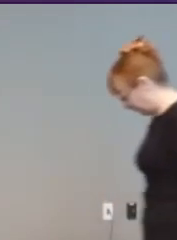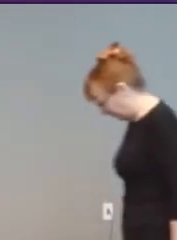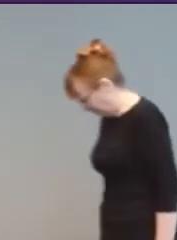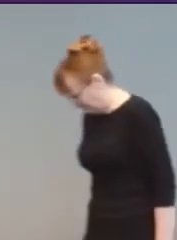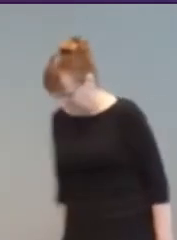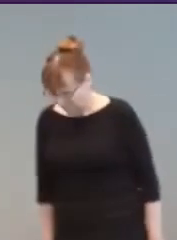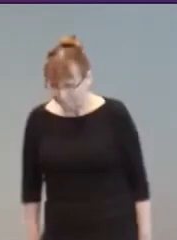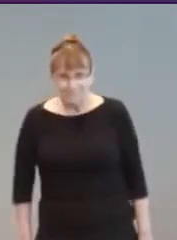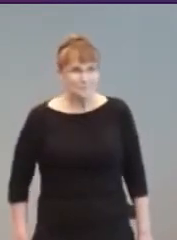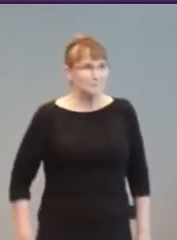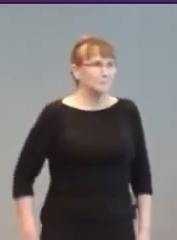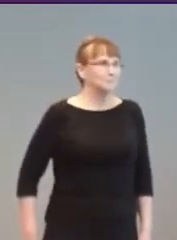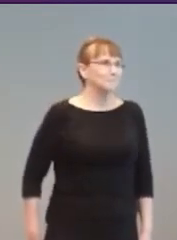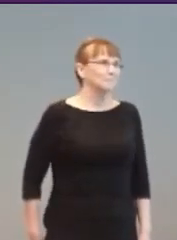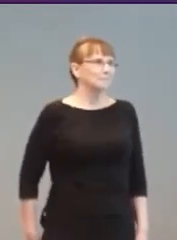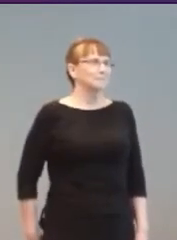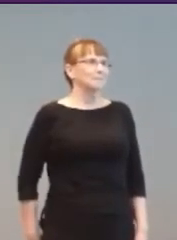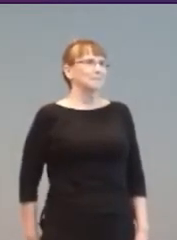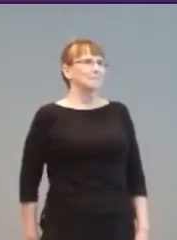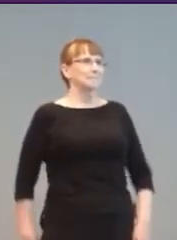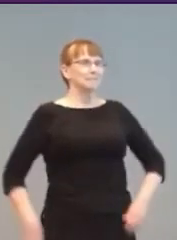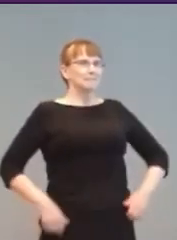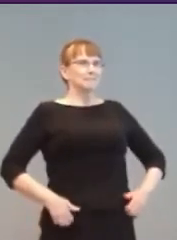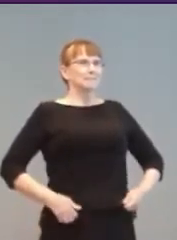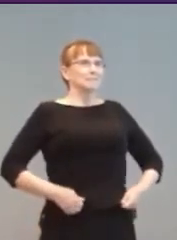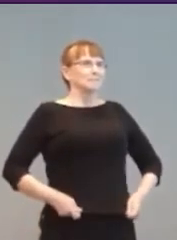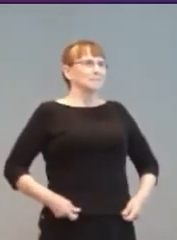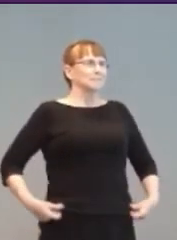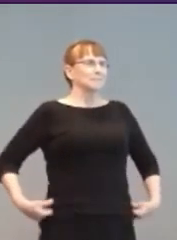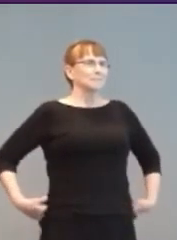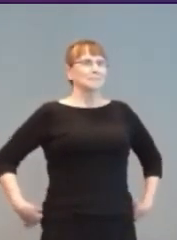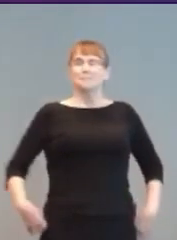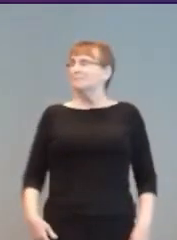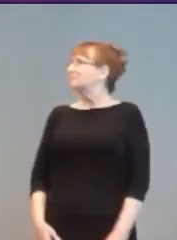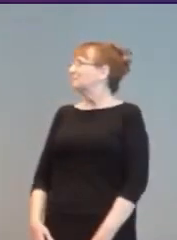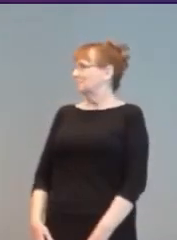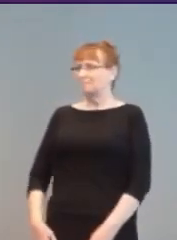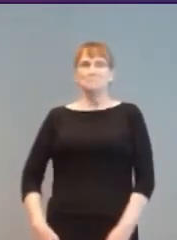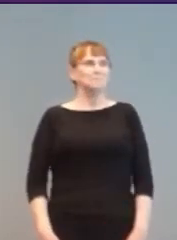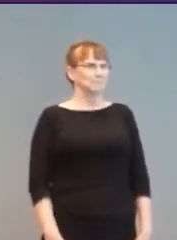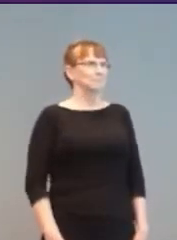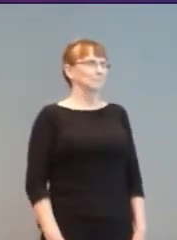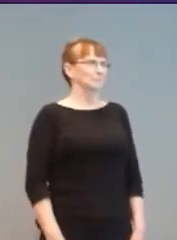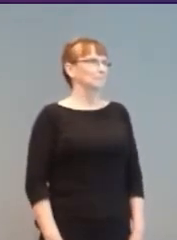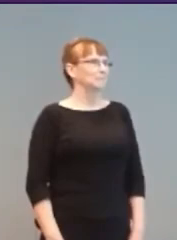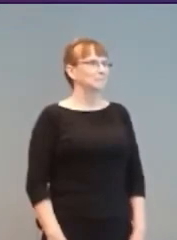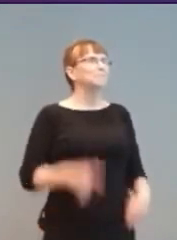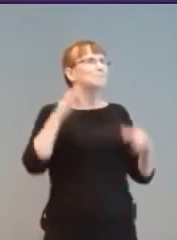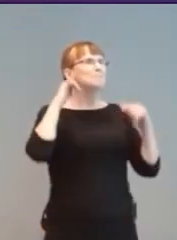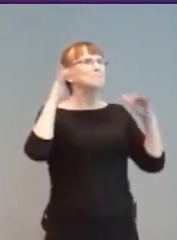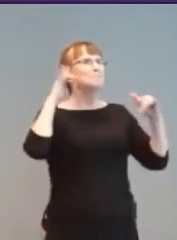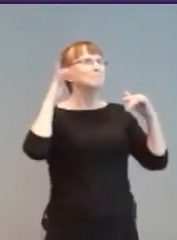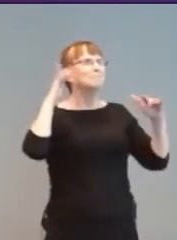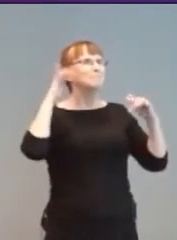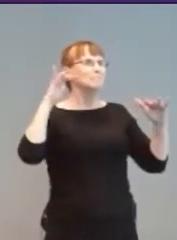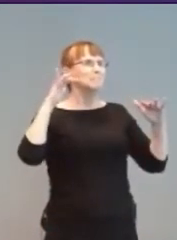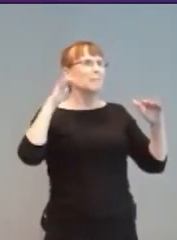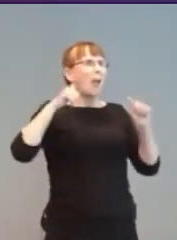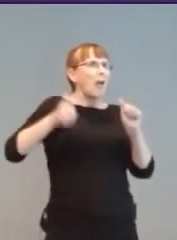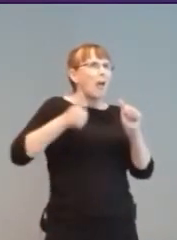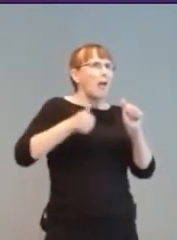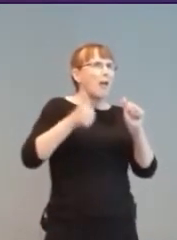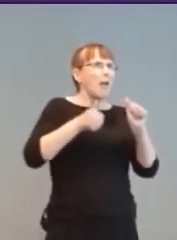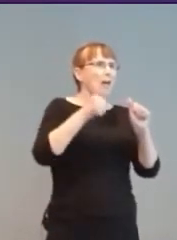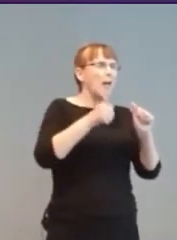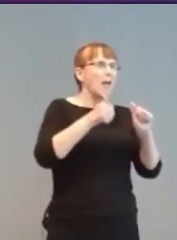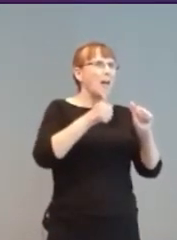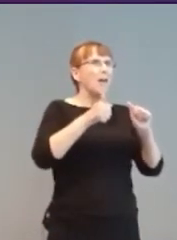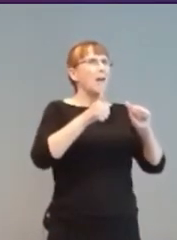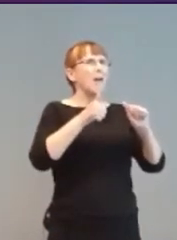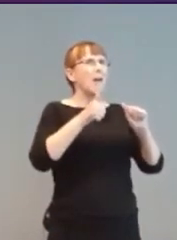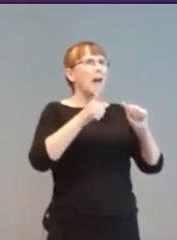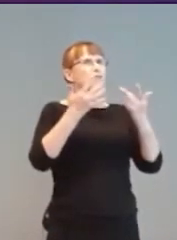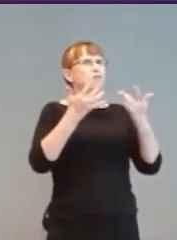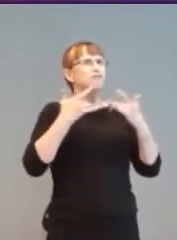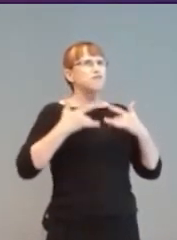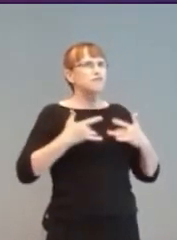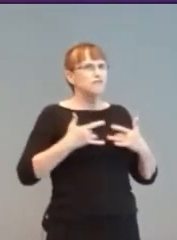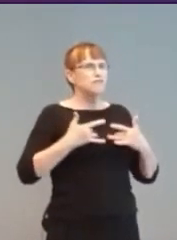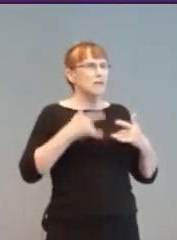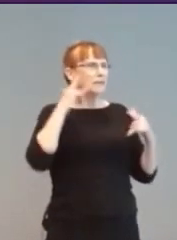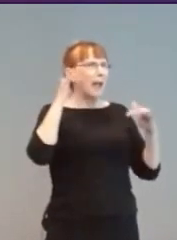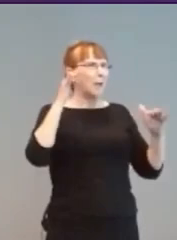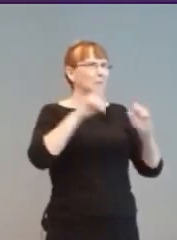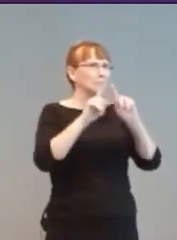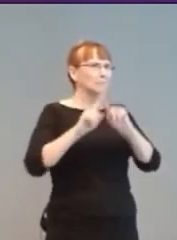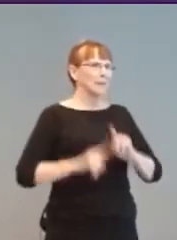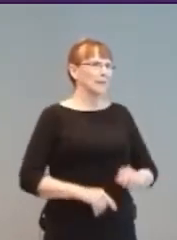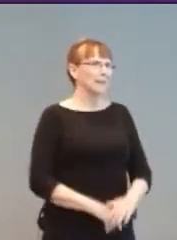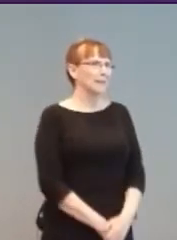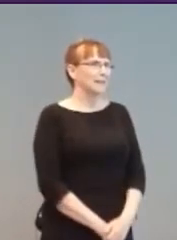[game sounds / scanning sounds]